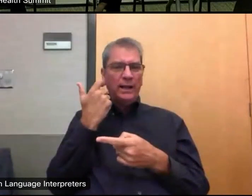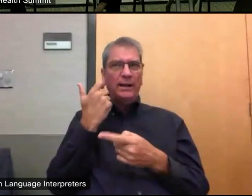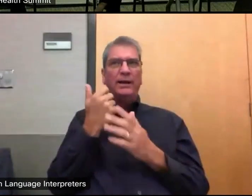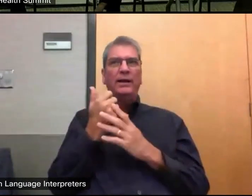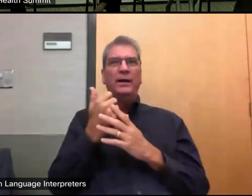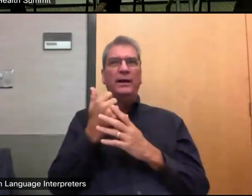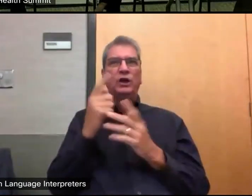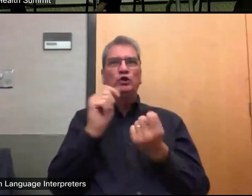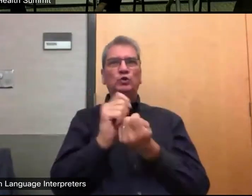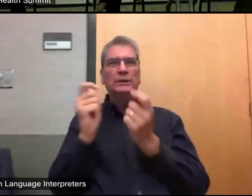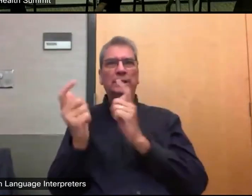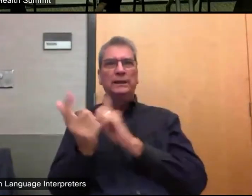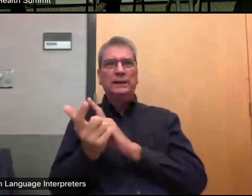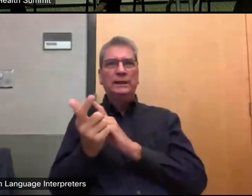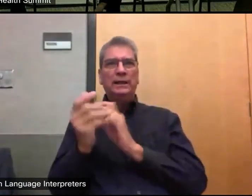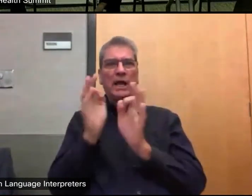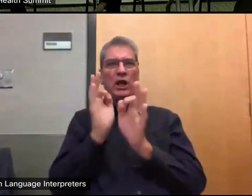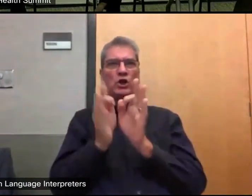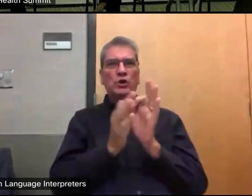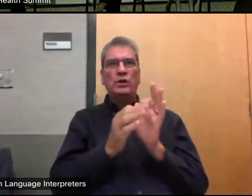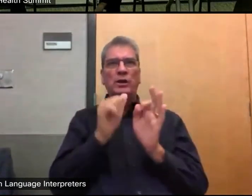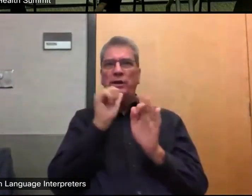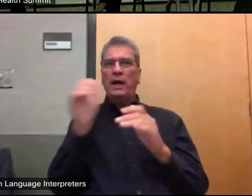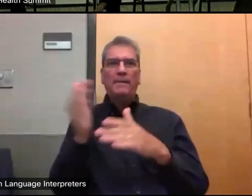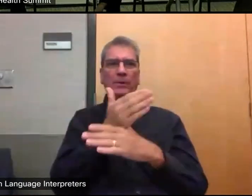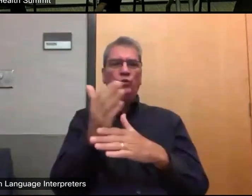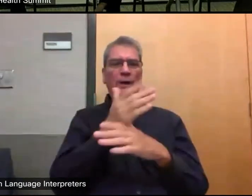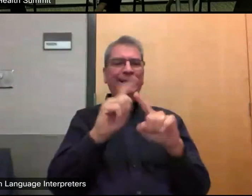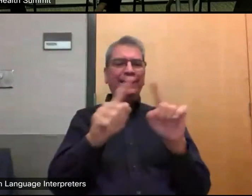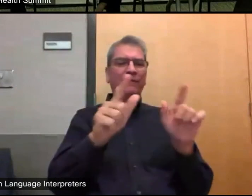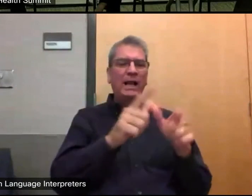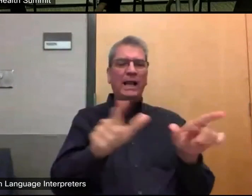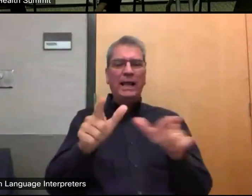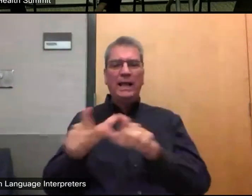Question of of translation and interpretation, but not between languages. Uh, 1 thing, I